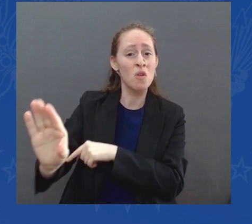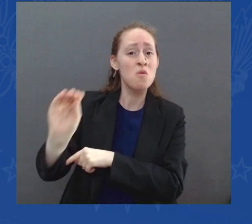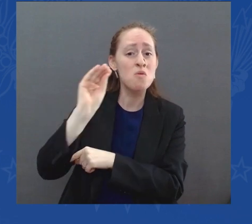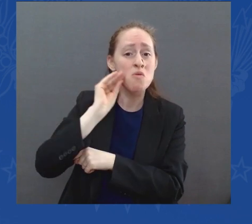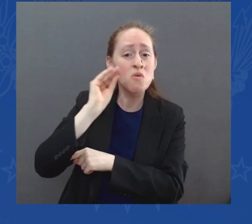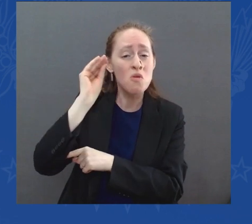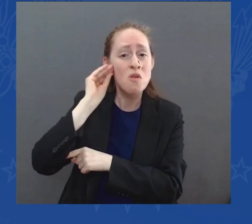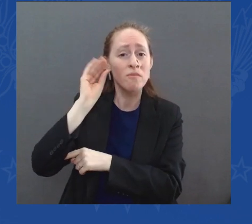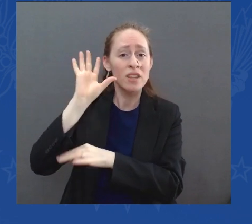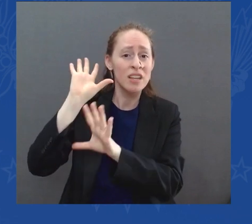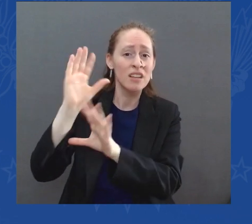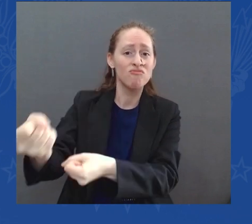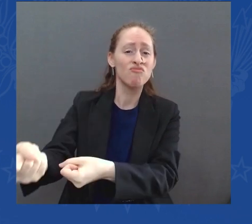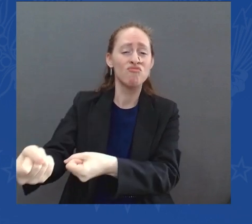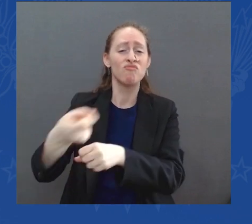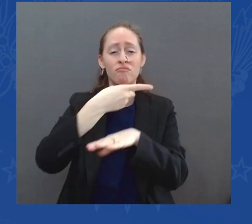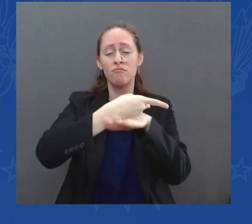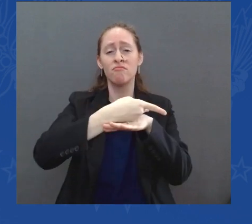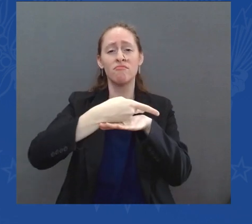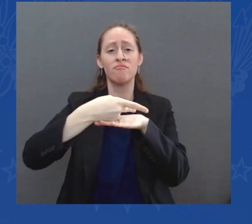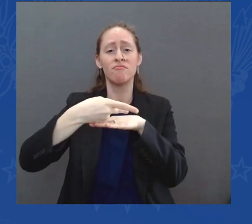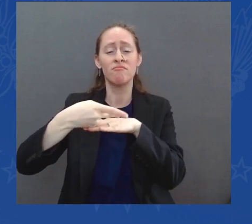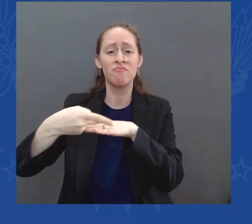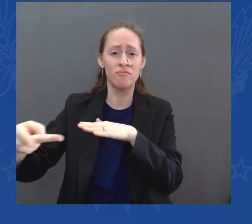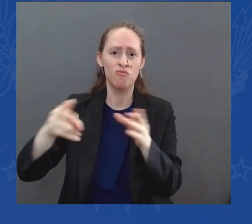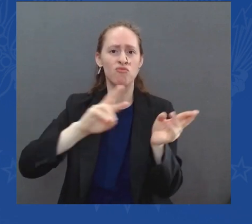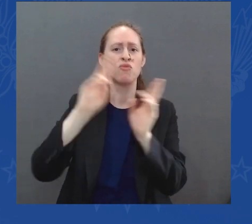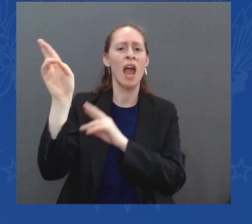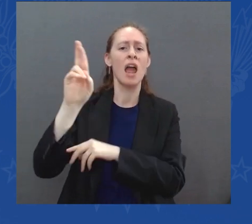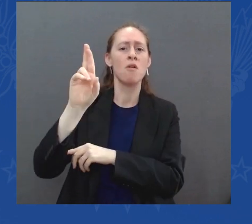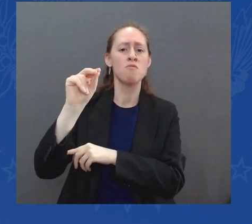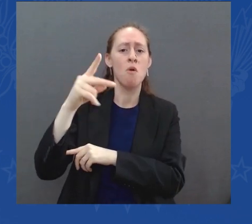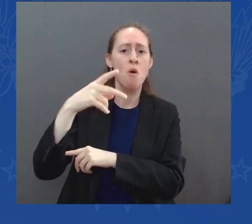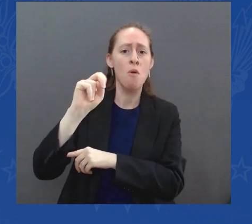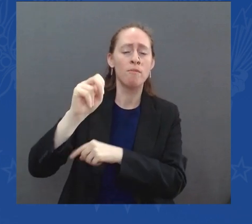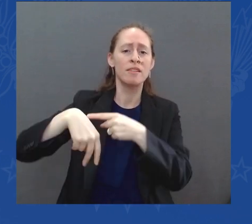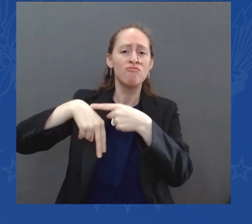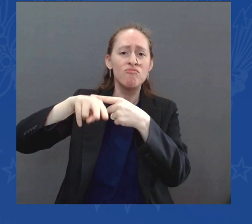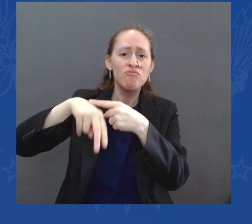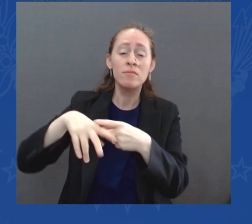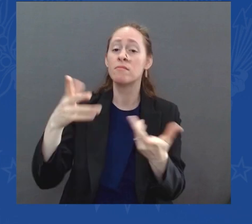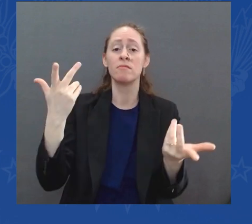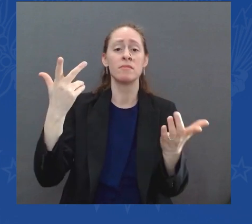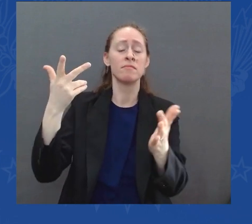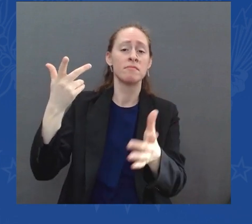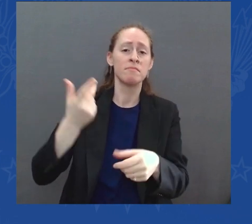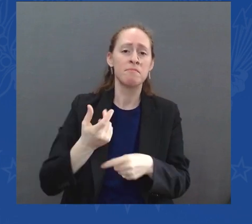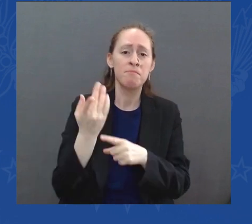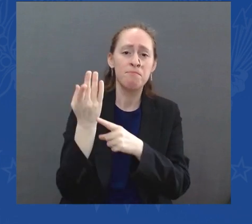They were hanged, burned, drowned and dismembered often, as the president said,